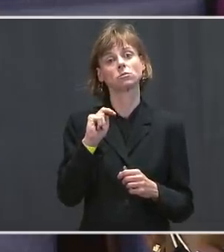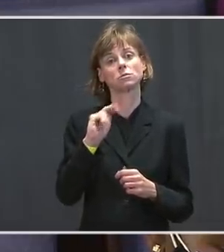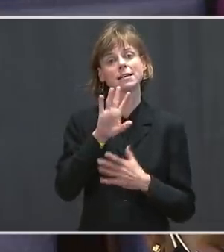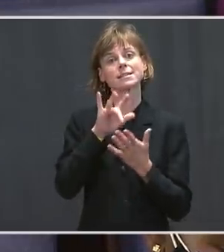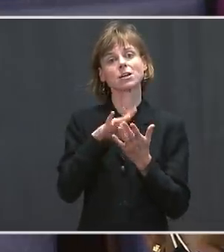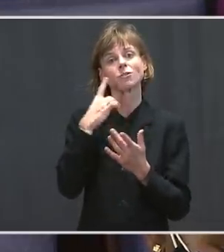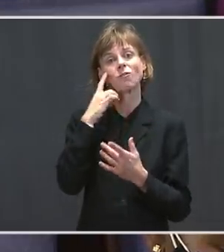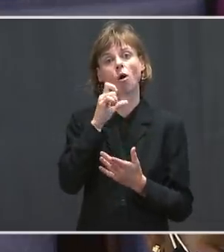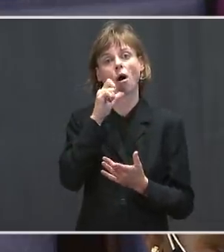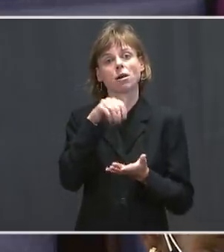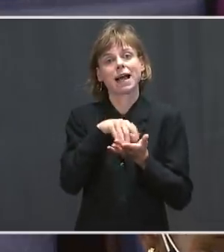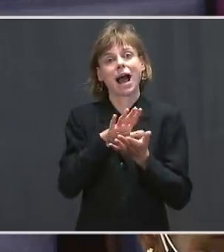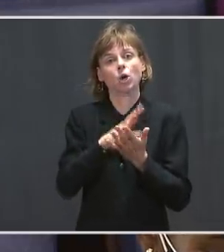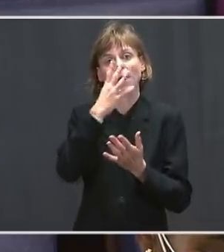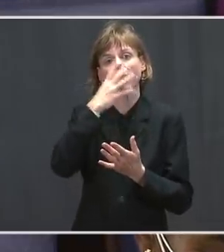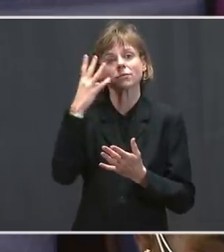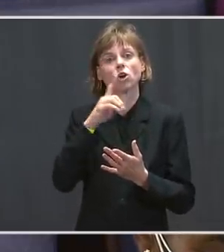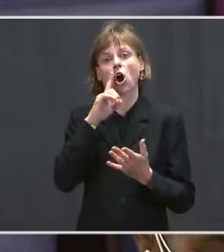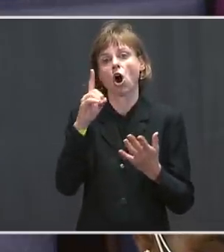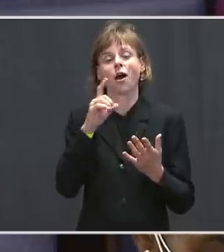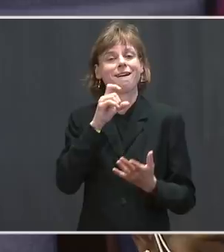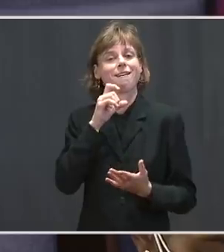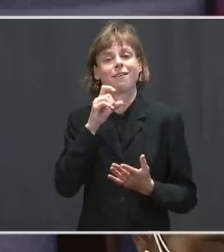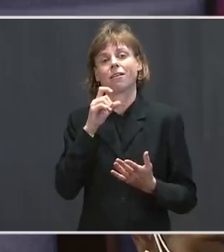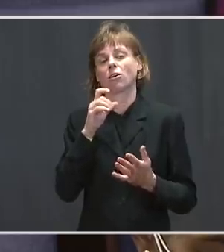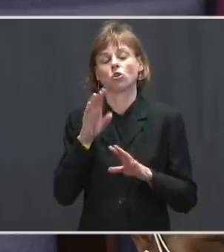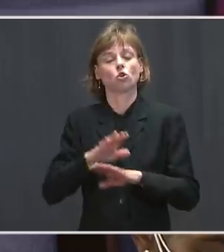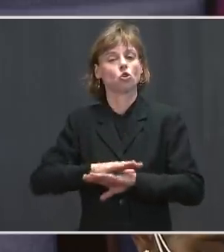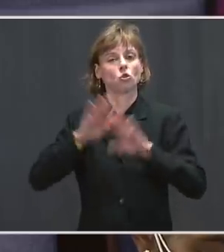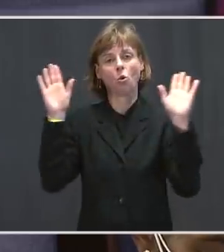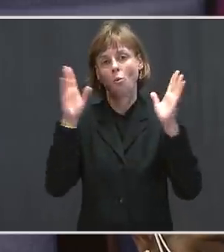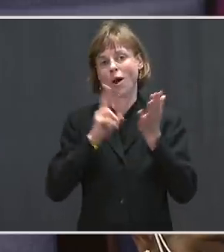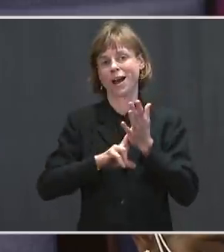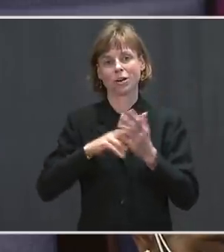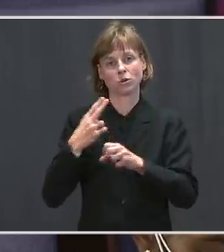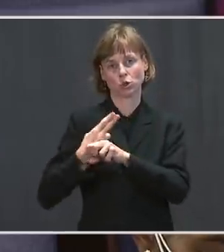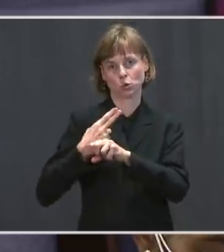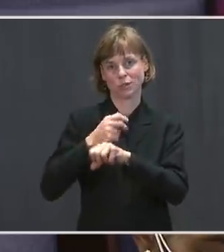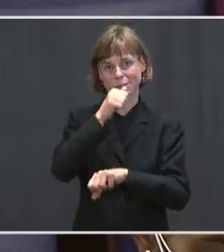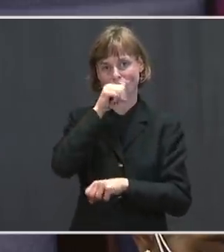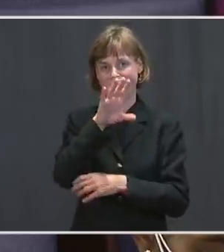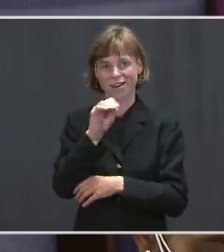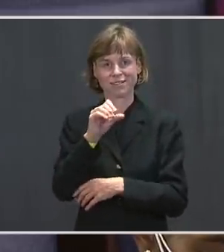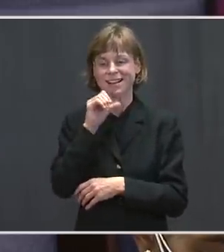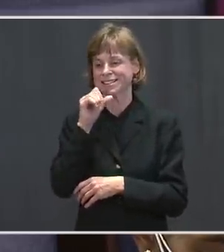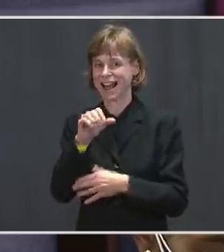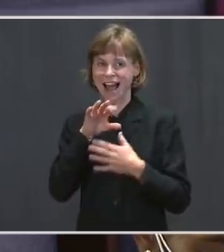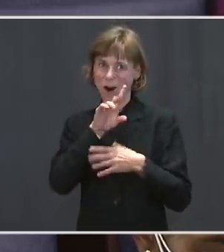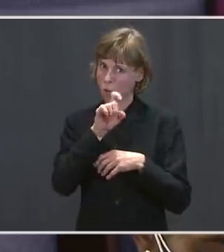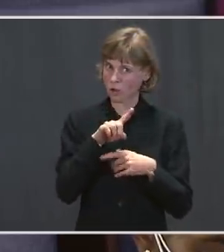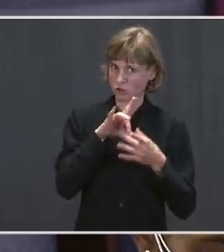that those are no longer contracted with private companies. It's not a question about DHS, it's a question about what President Biden's beliefs are